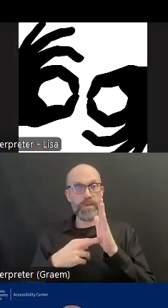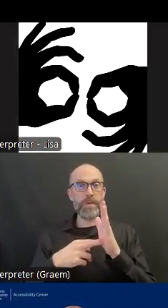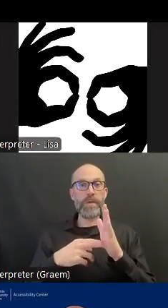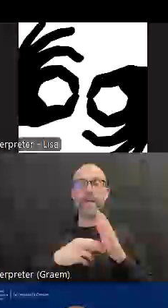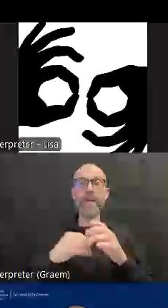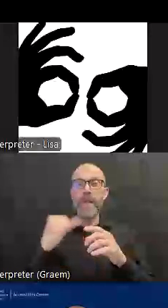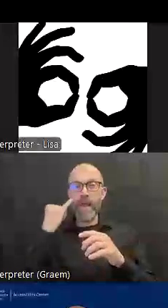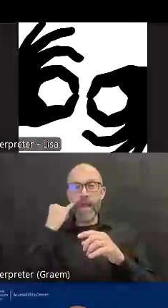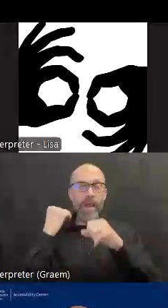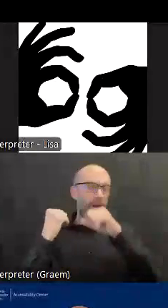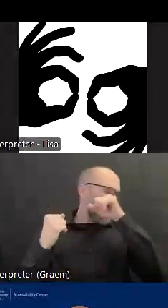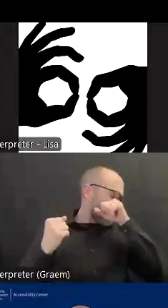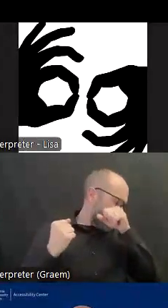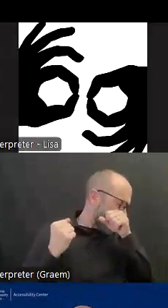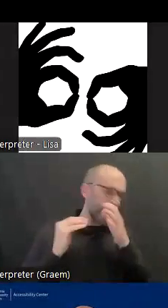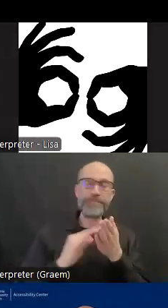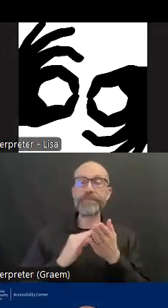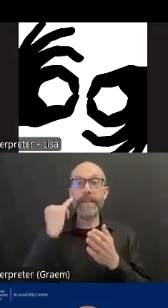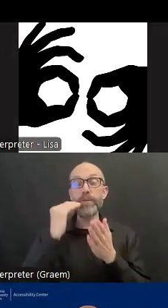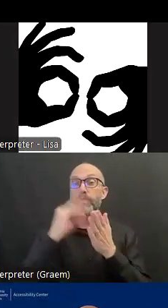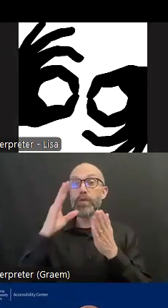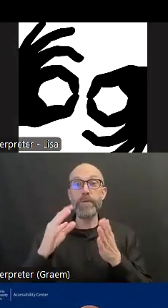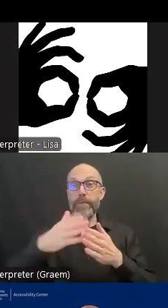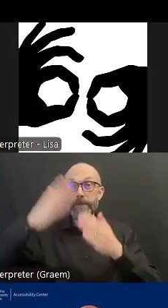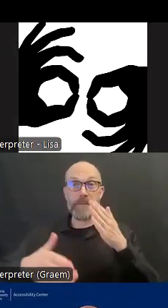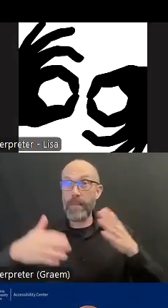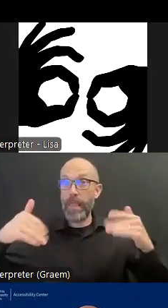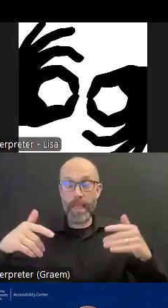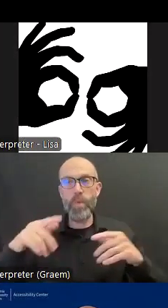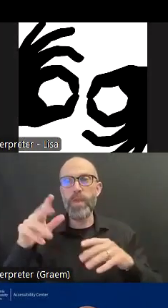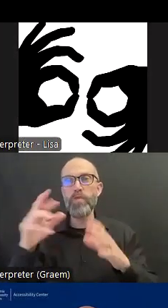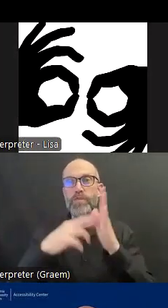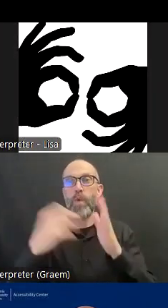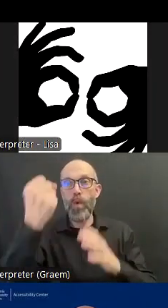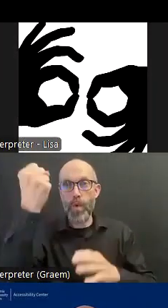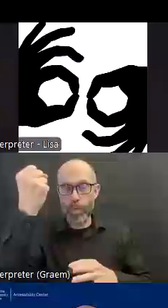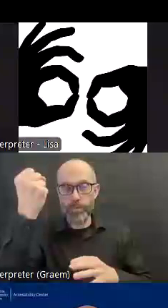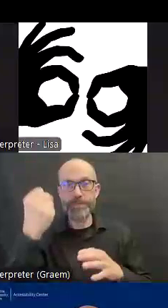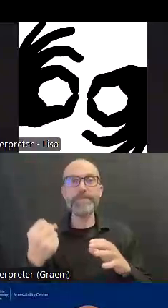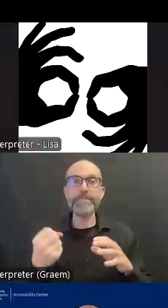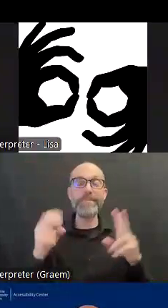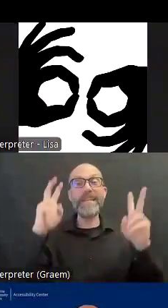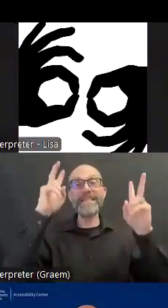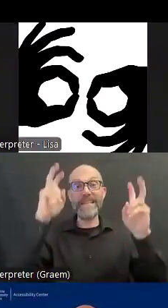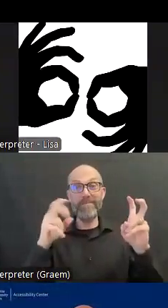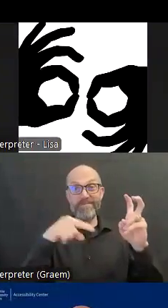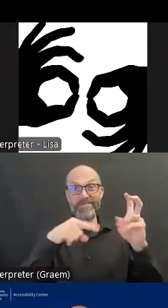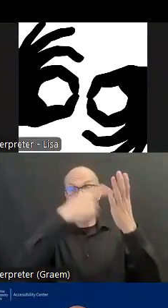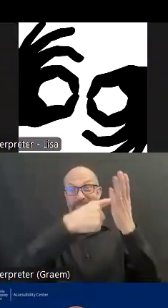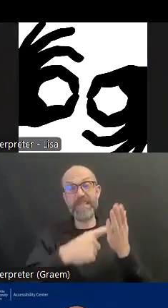within a timely manner. And lastly, topics covered may be traumatic for anyone who's already been a victim of trauma or assault.